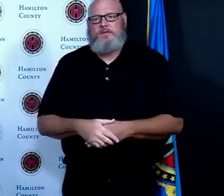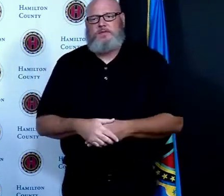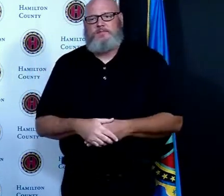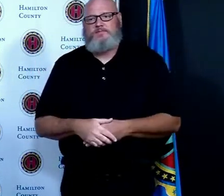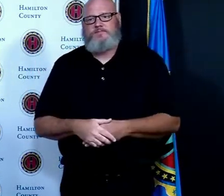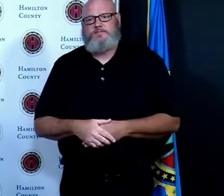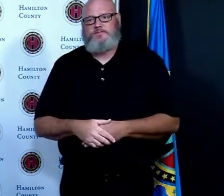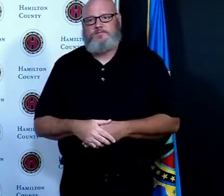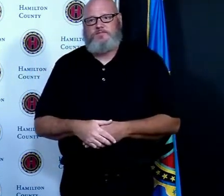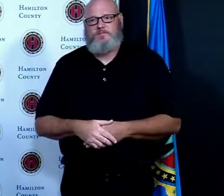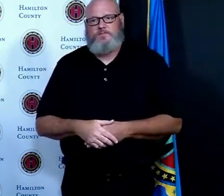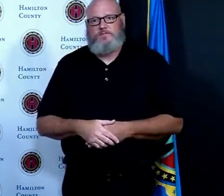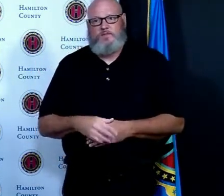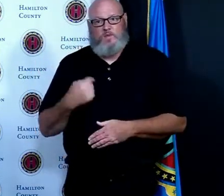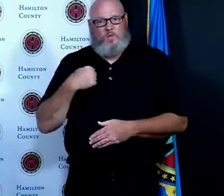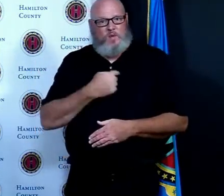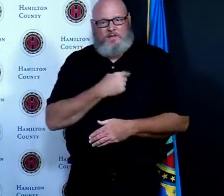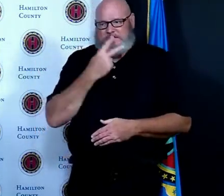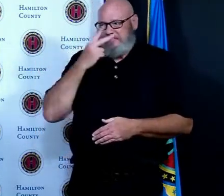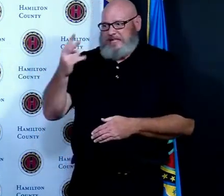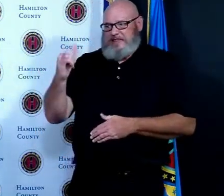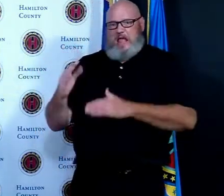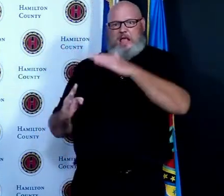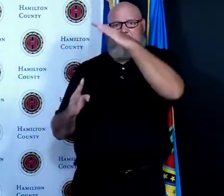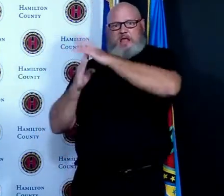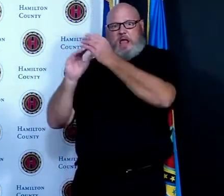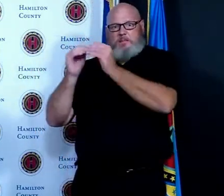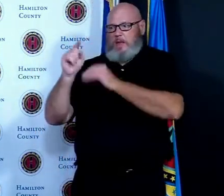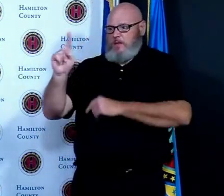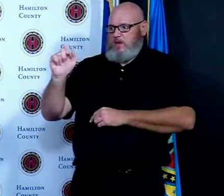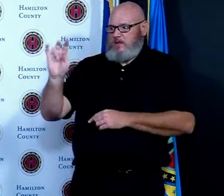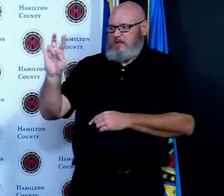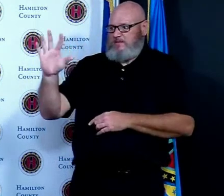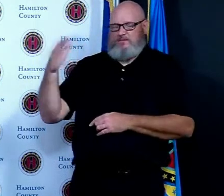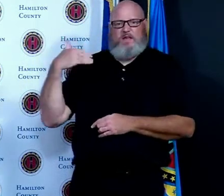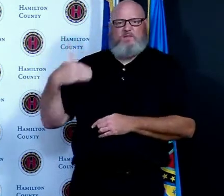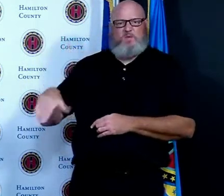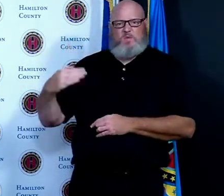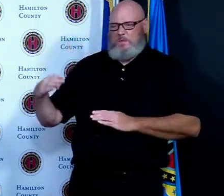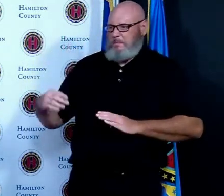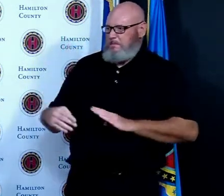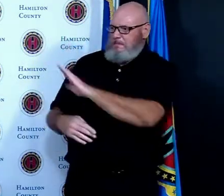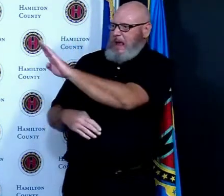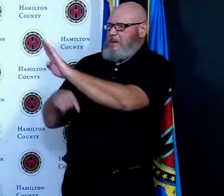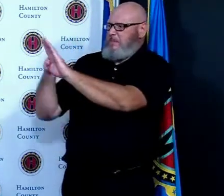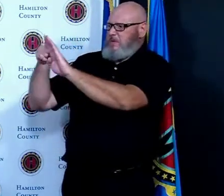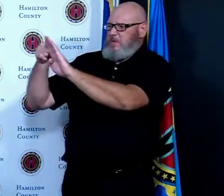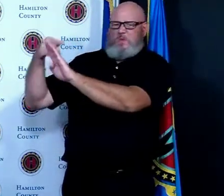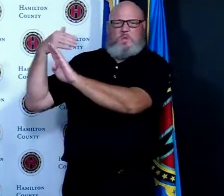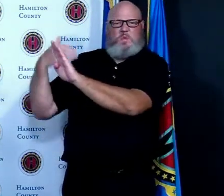seen throughout the pandemic associated with Covid so a very alarming statistic regionally